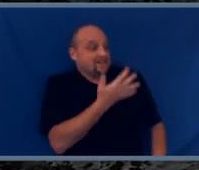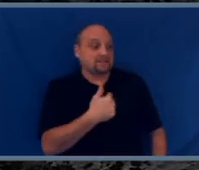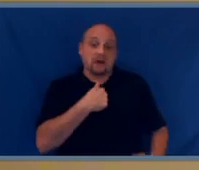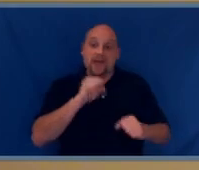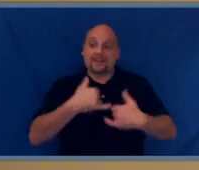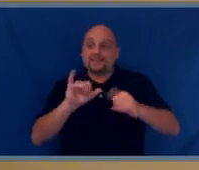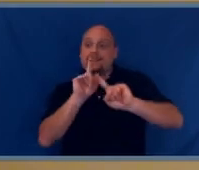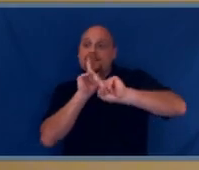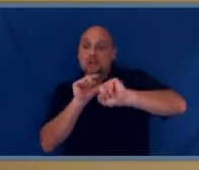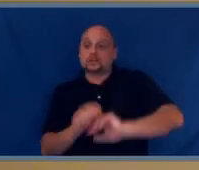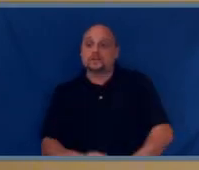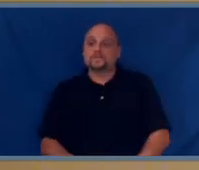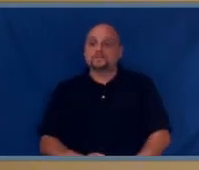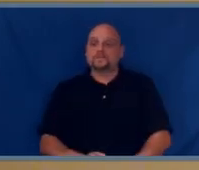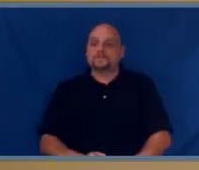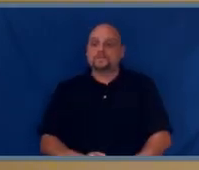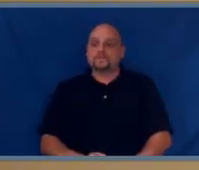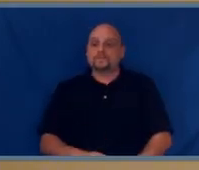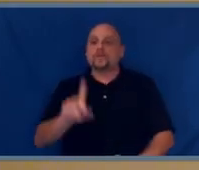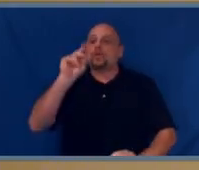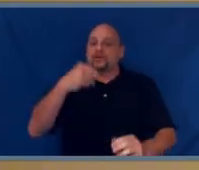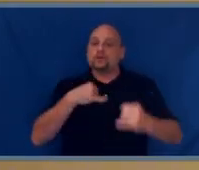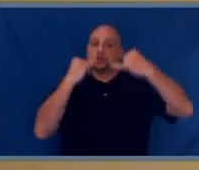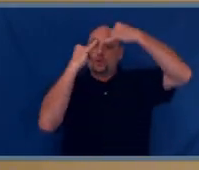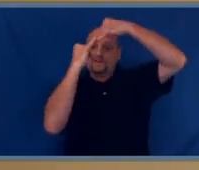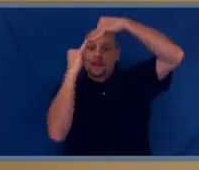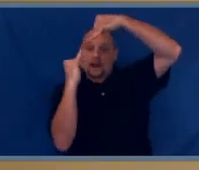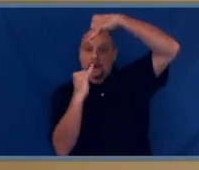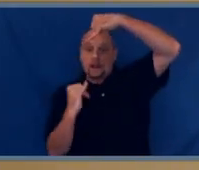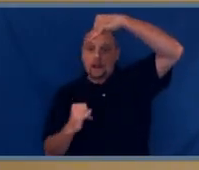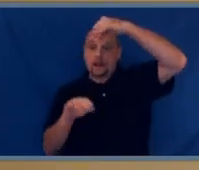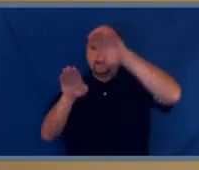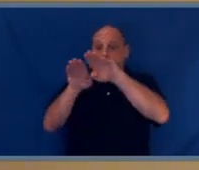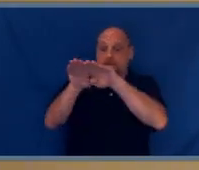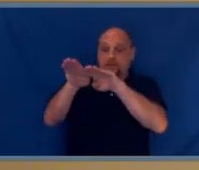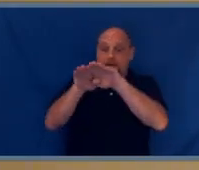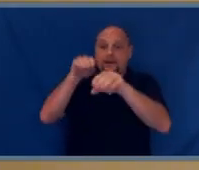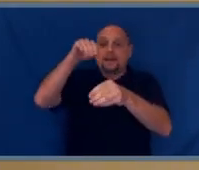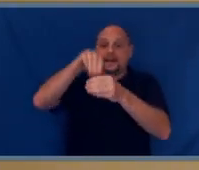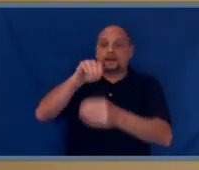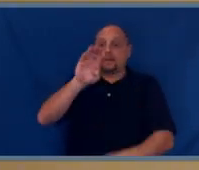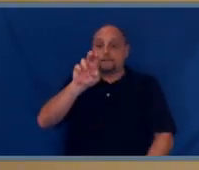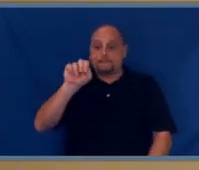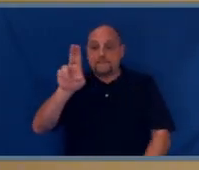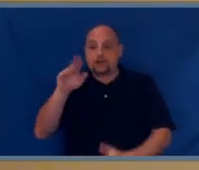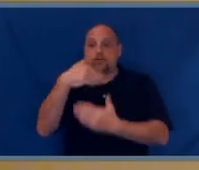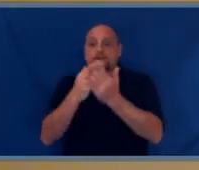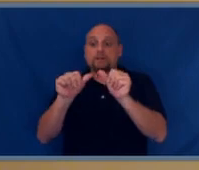THERE ARE LINES THAT RUN ALL AROUND IN SOME SPOTS.